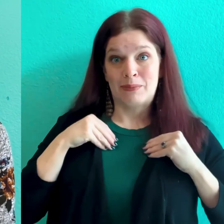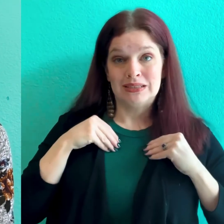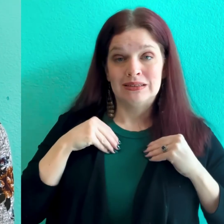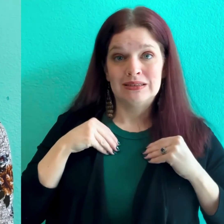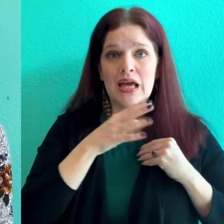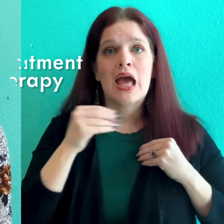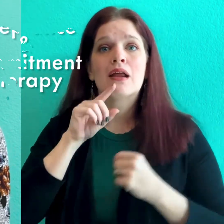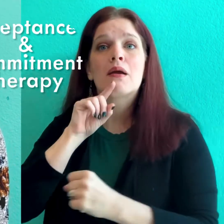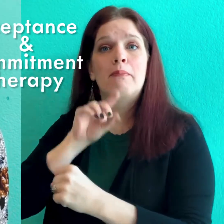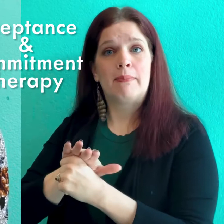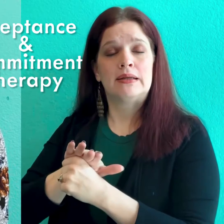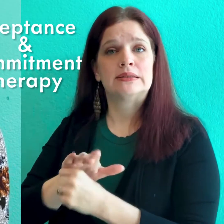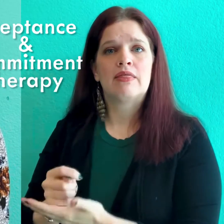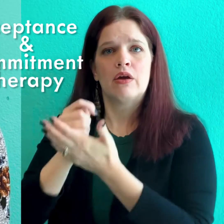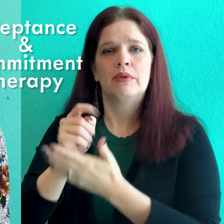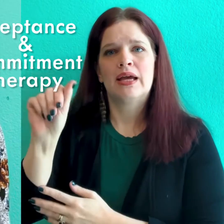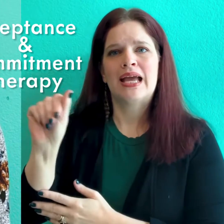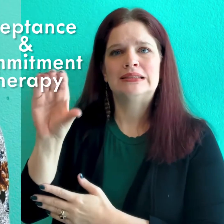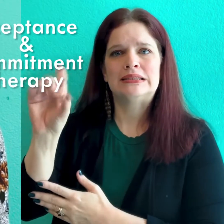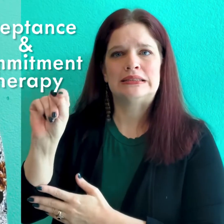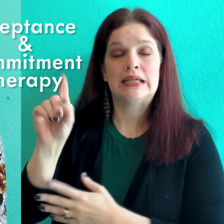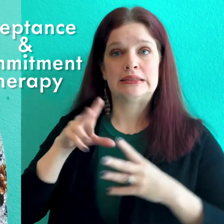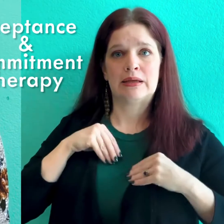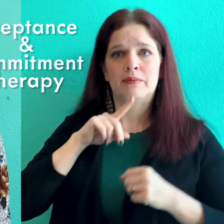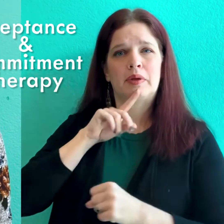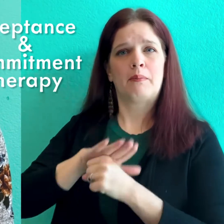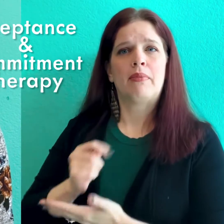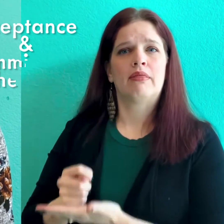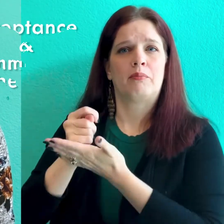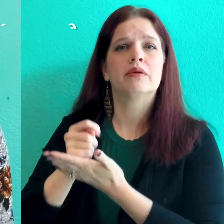Specifically with what we call acceptance and commitment therapy. So ACT.